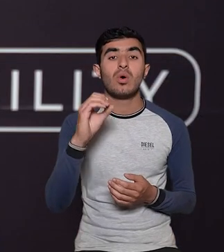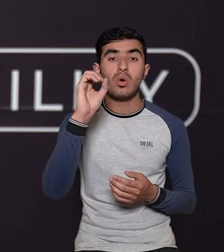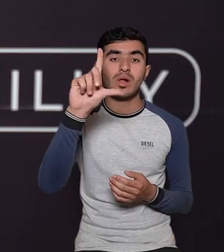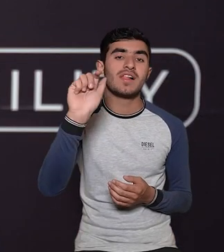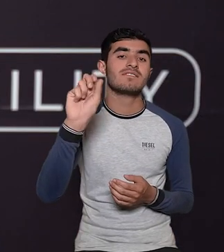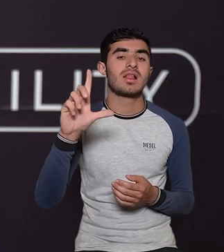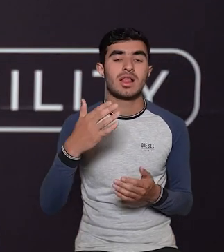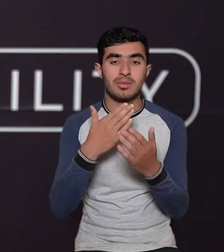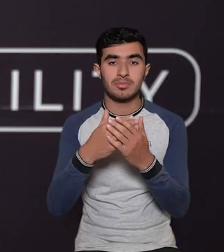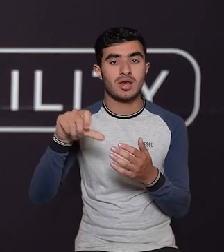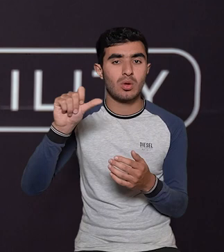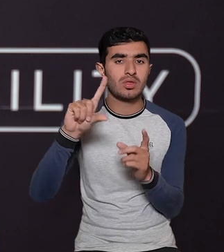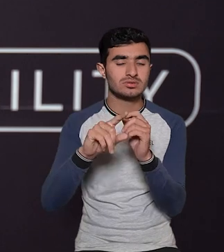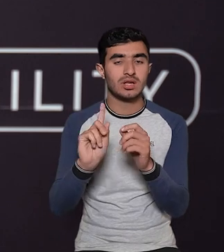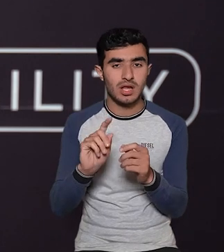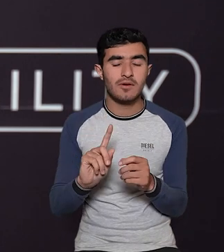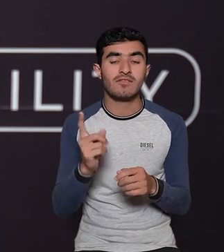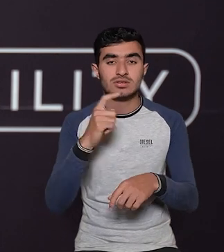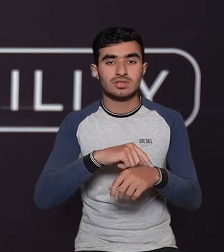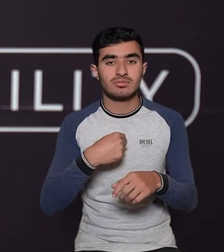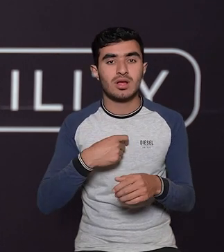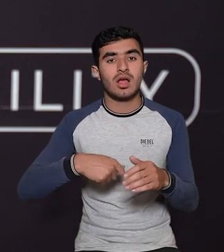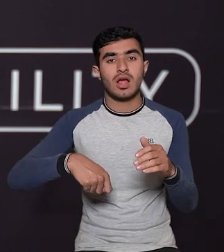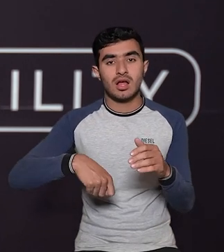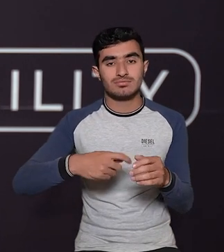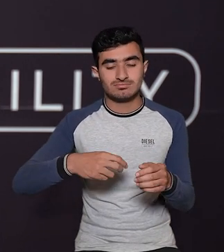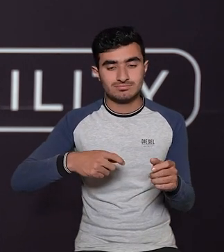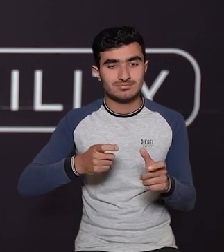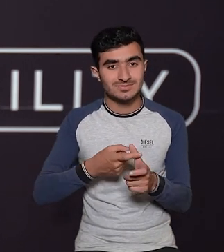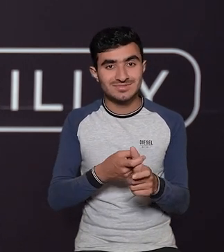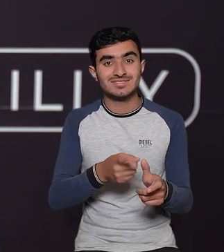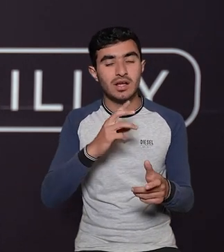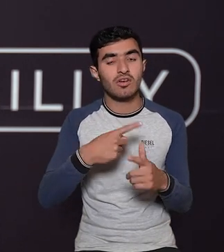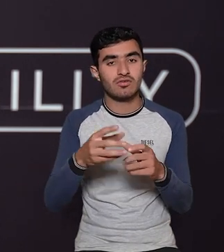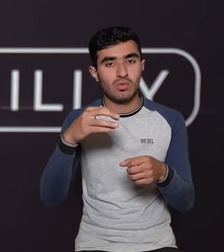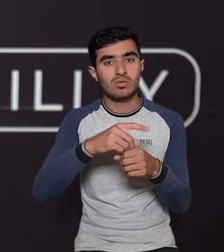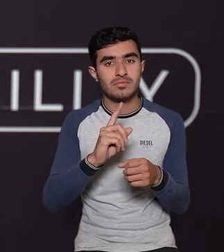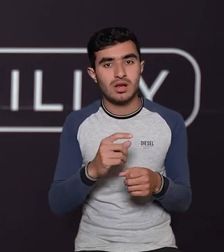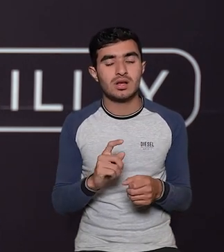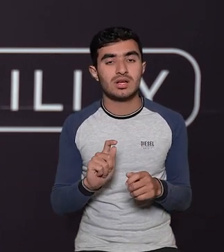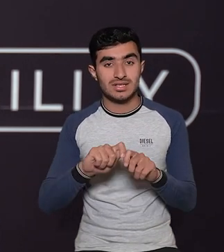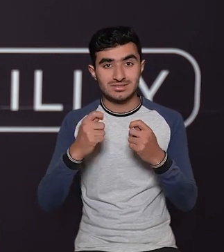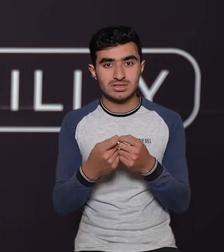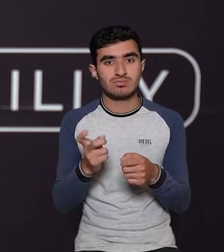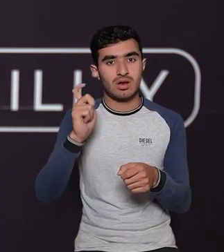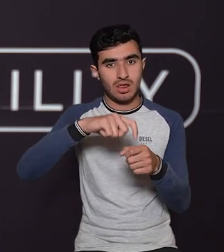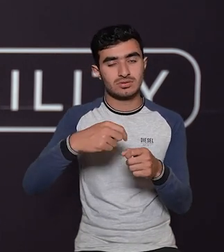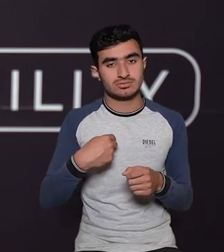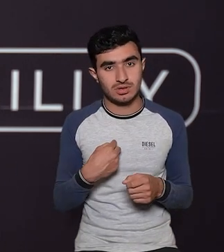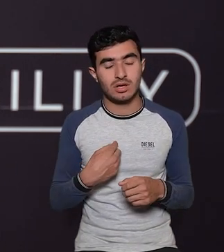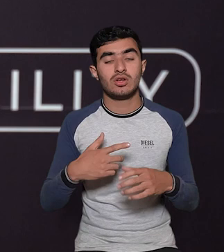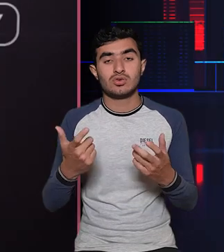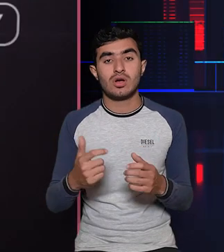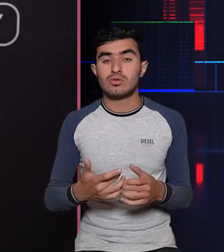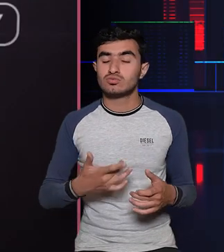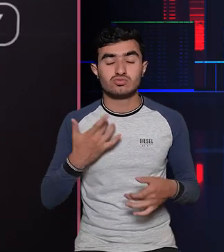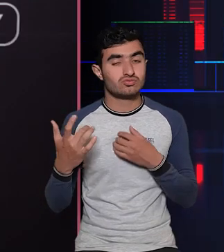I used to get free by 5:30pm and then come home and after that I used to focus on my academics.